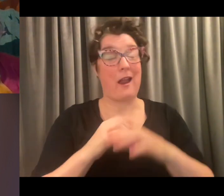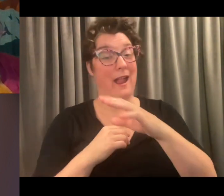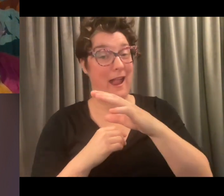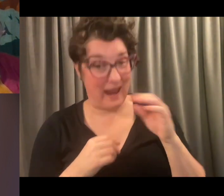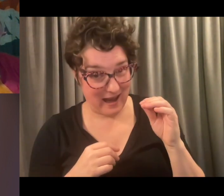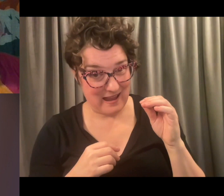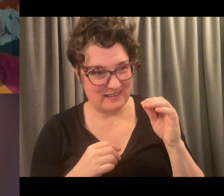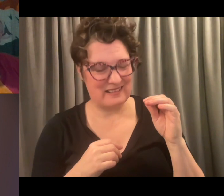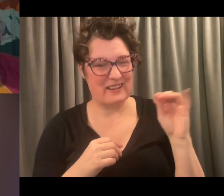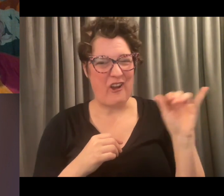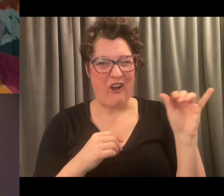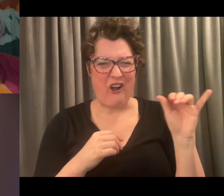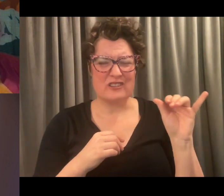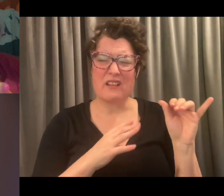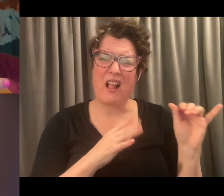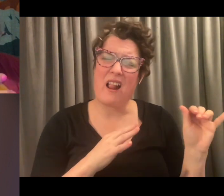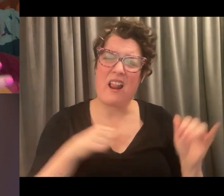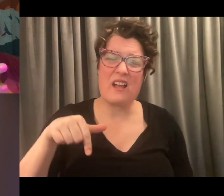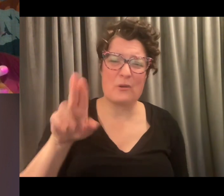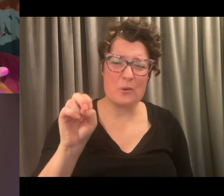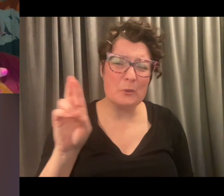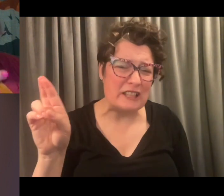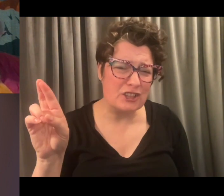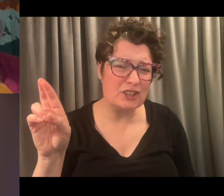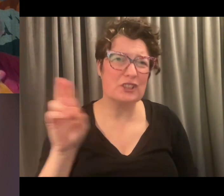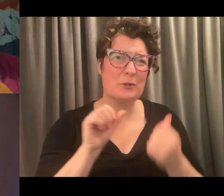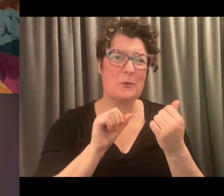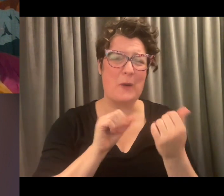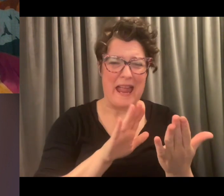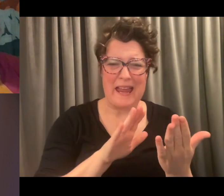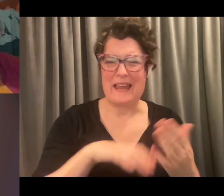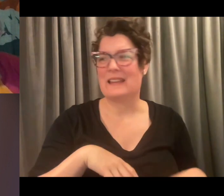in this, um, wedding of different aspects of ourselves and the ways that